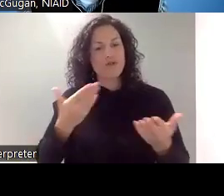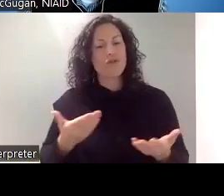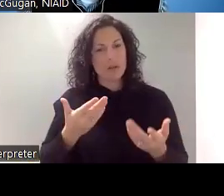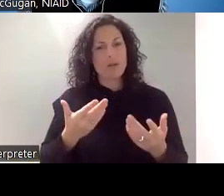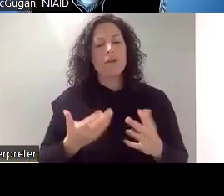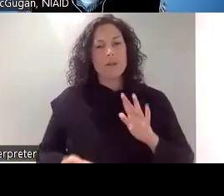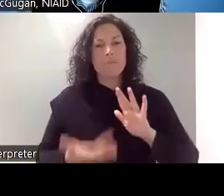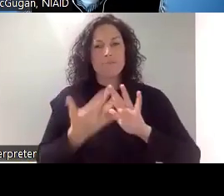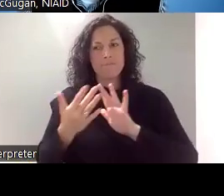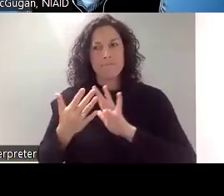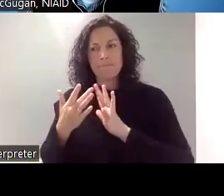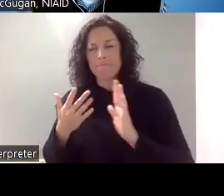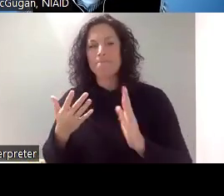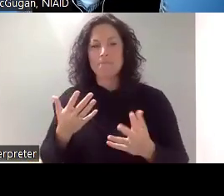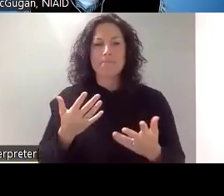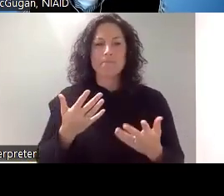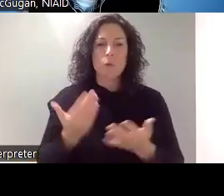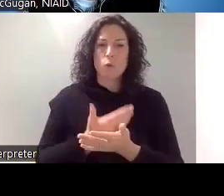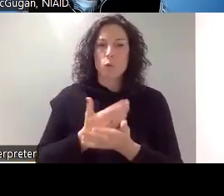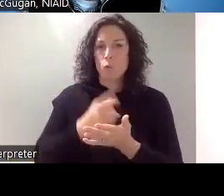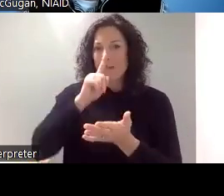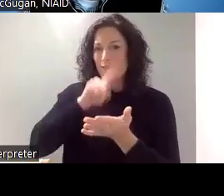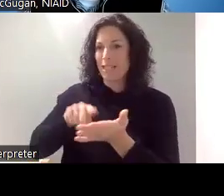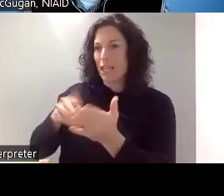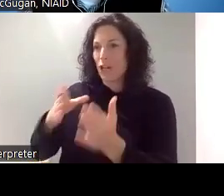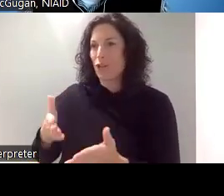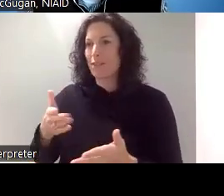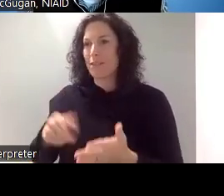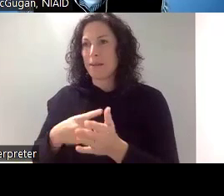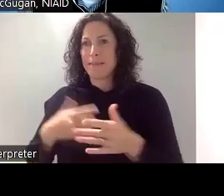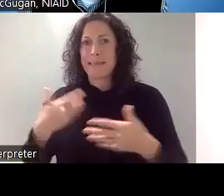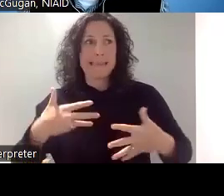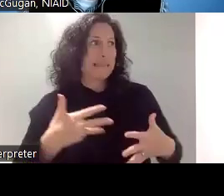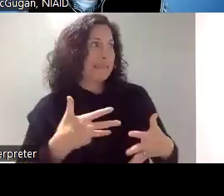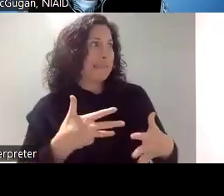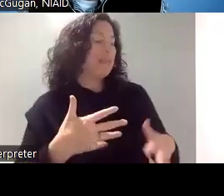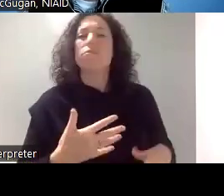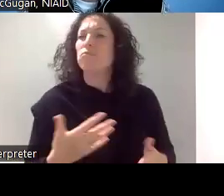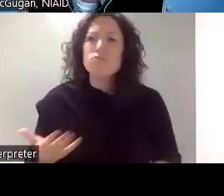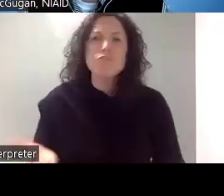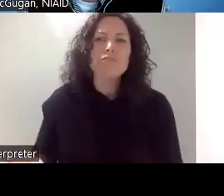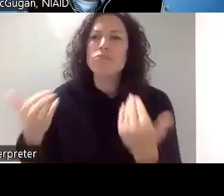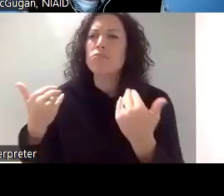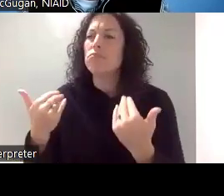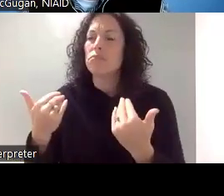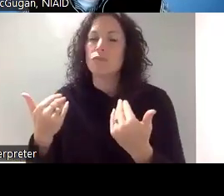I know new investigators especially are a bit nervous about doing that, but it's one of the most rewarding parts of our job,